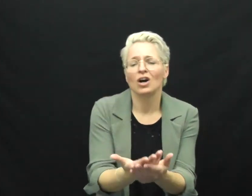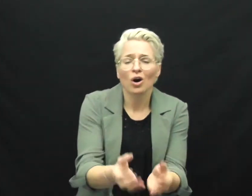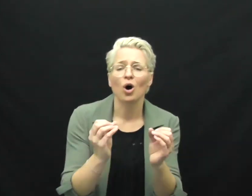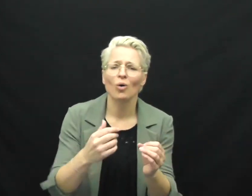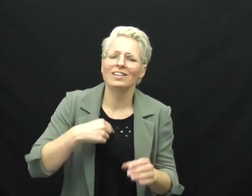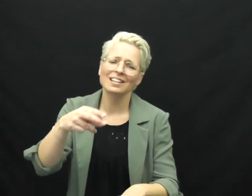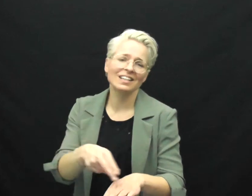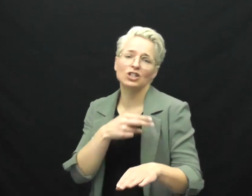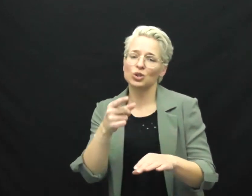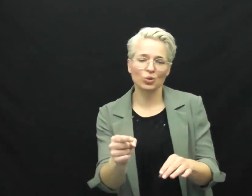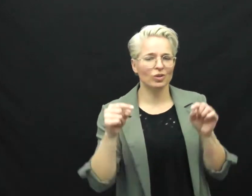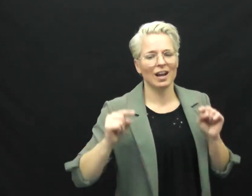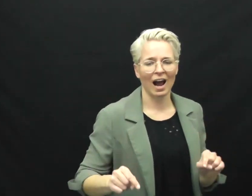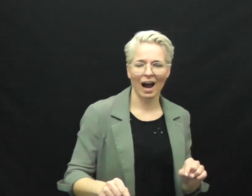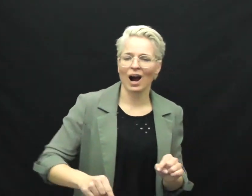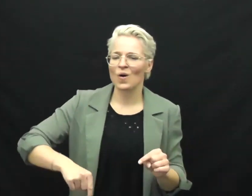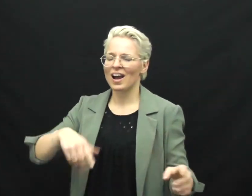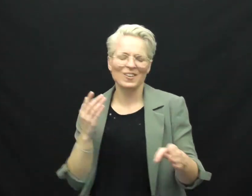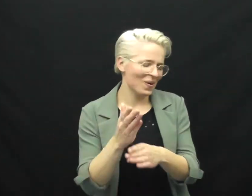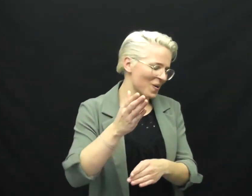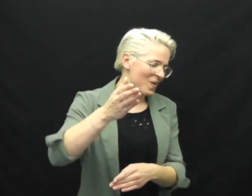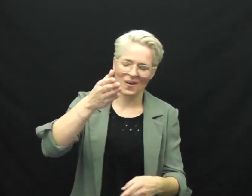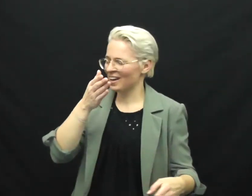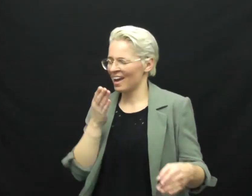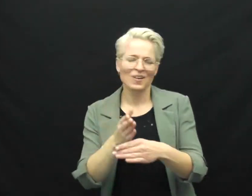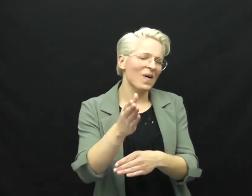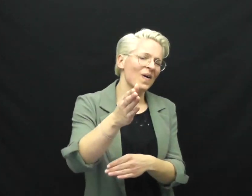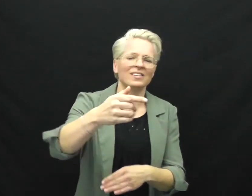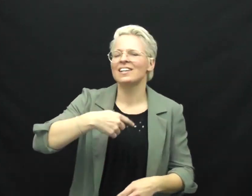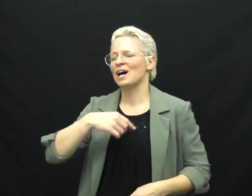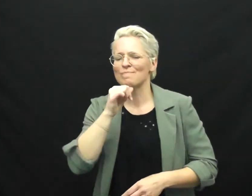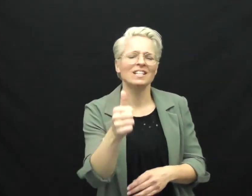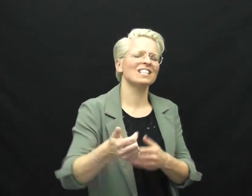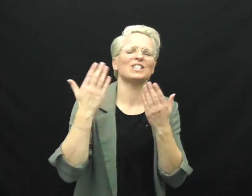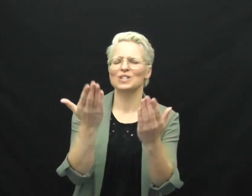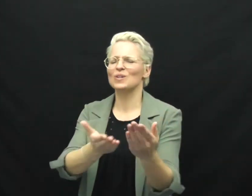Oh, I need you now And on, and on, I miss you